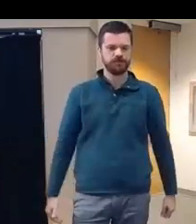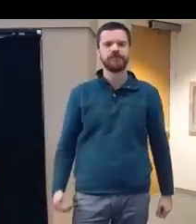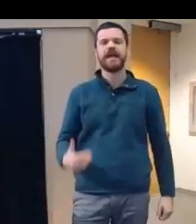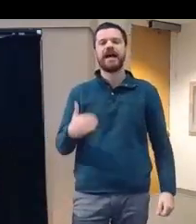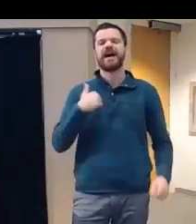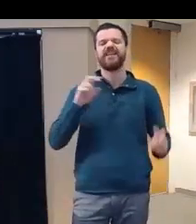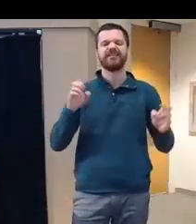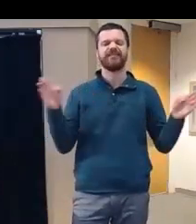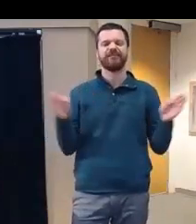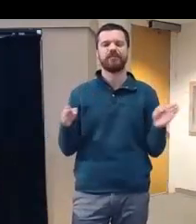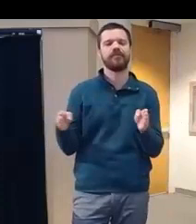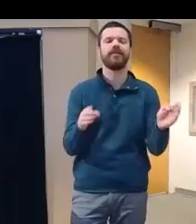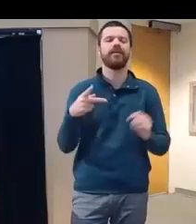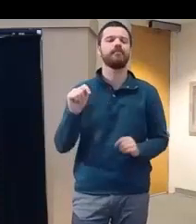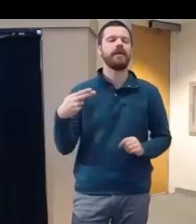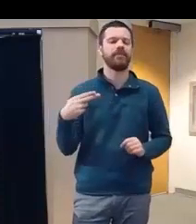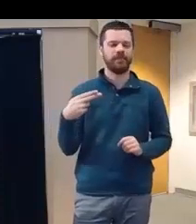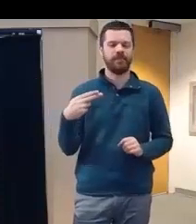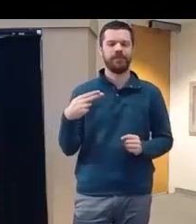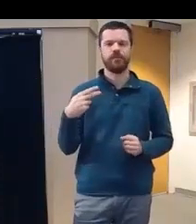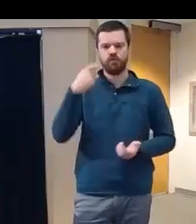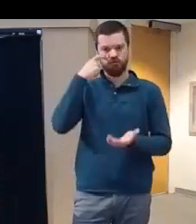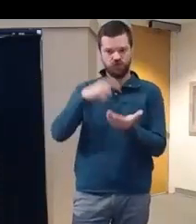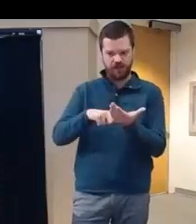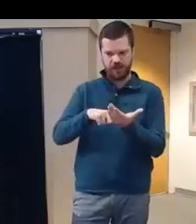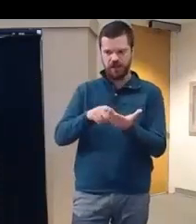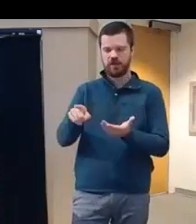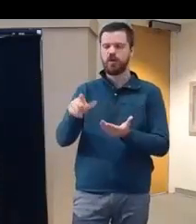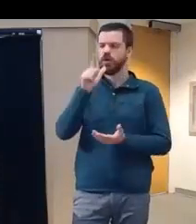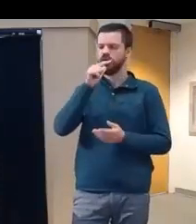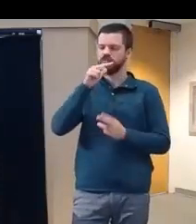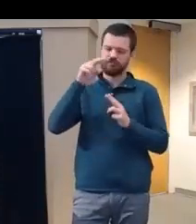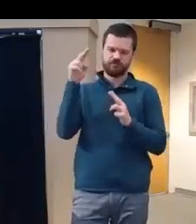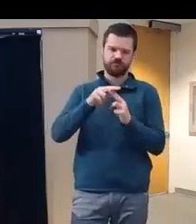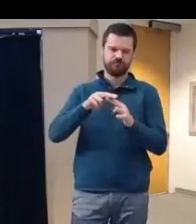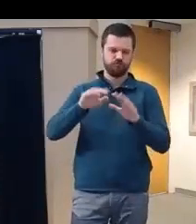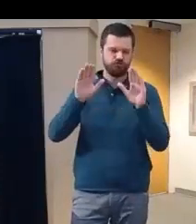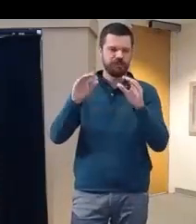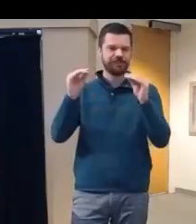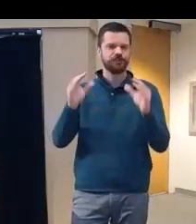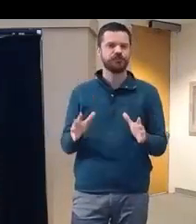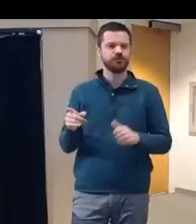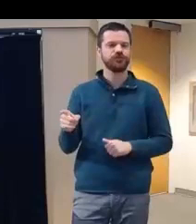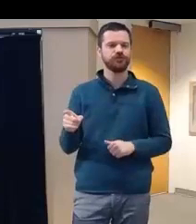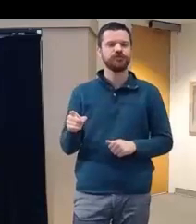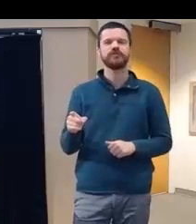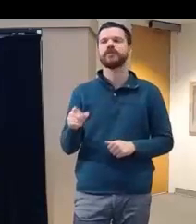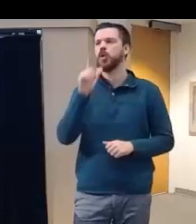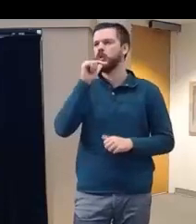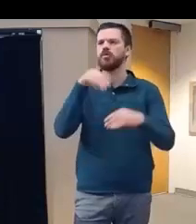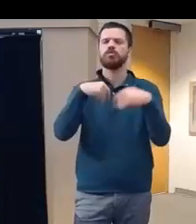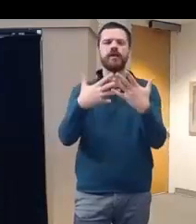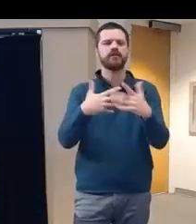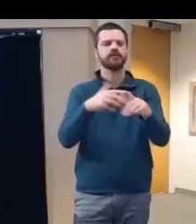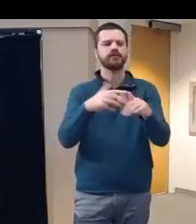at least so recognizing who is a great teacher who provides the um the mentoring the advice